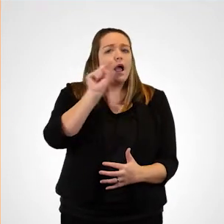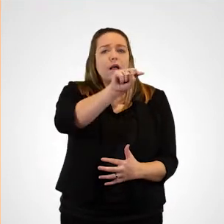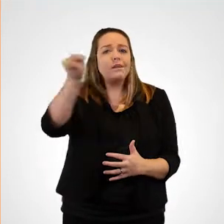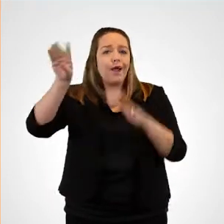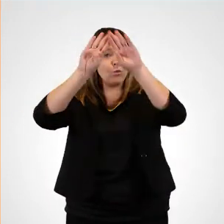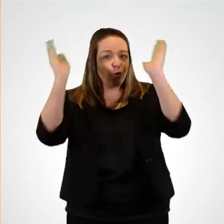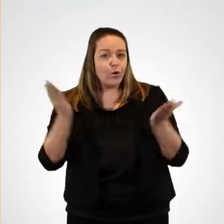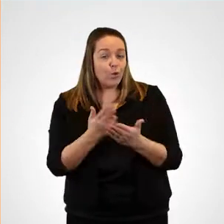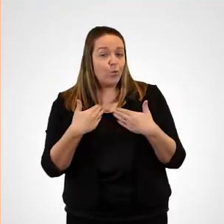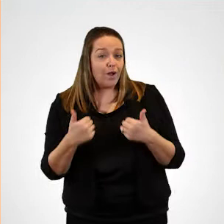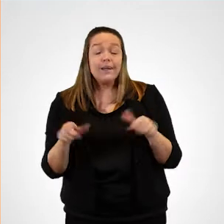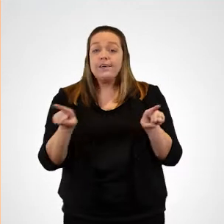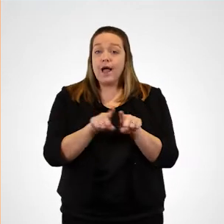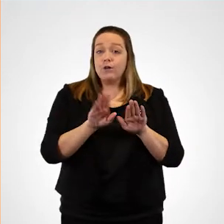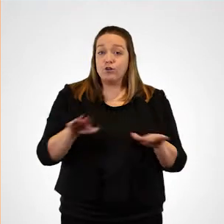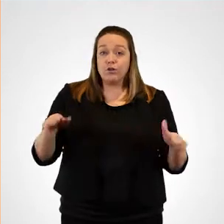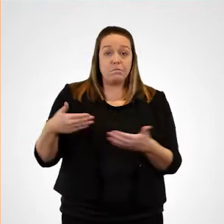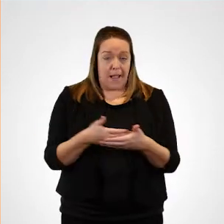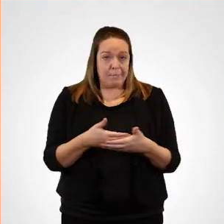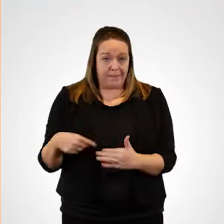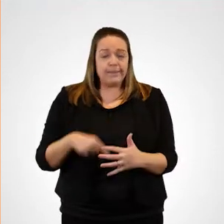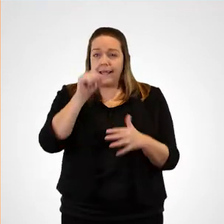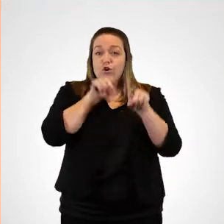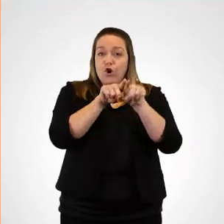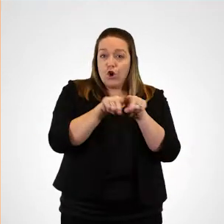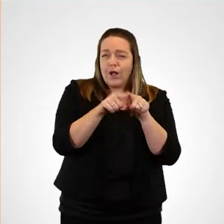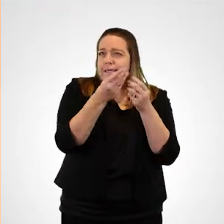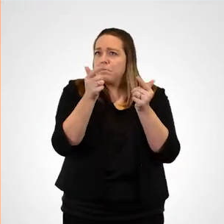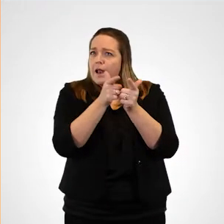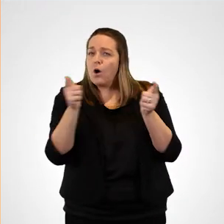and they can even learn something about language before they're born.